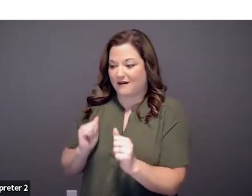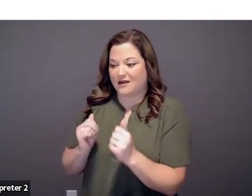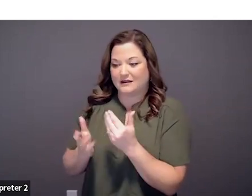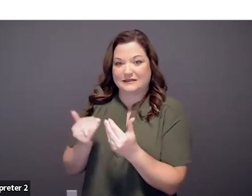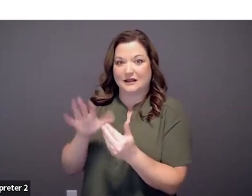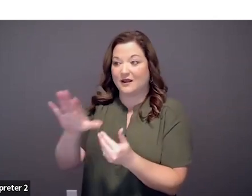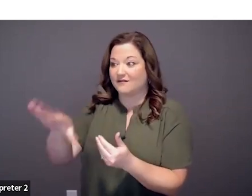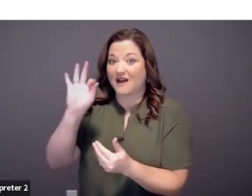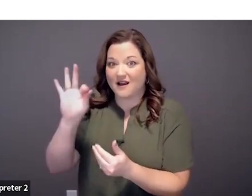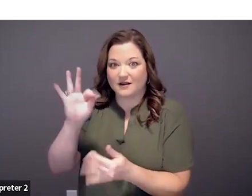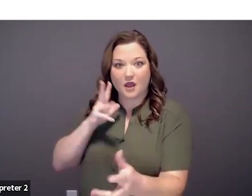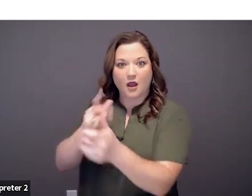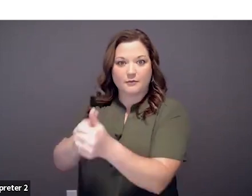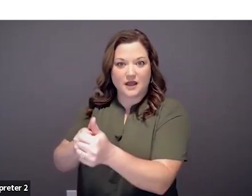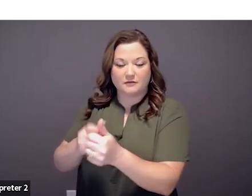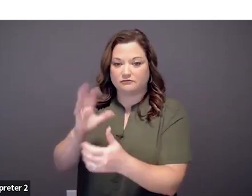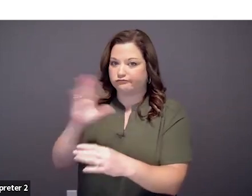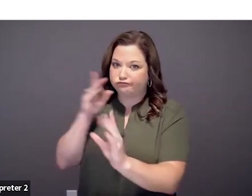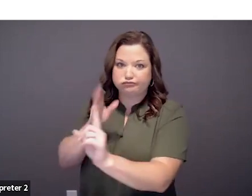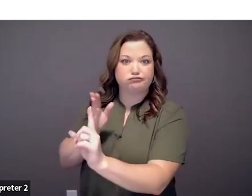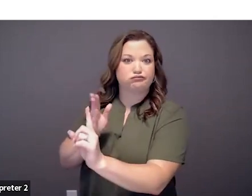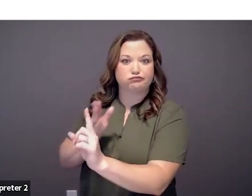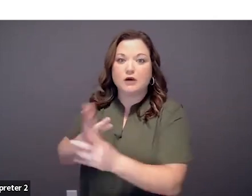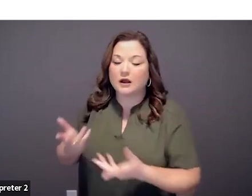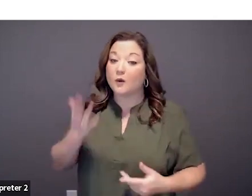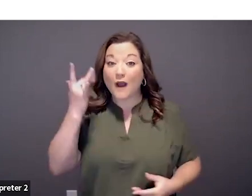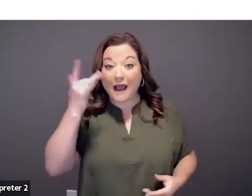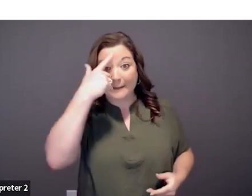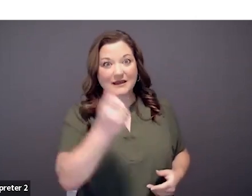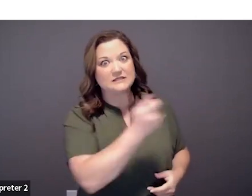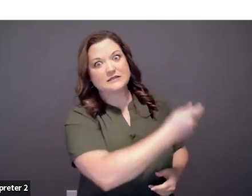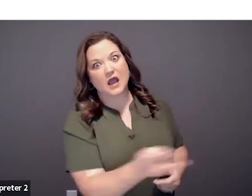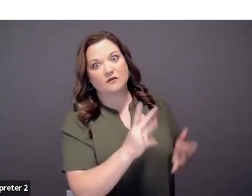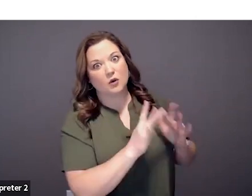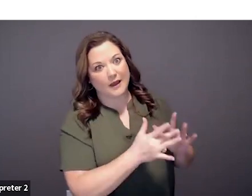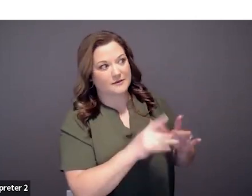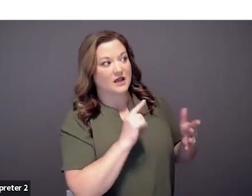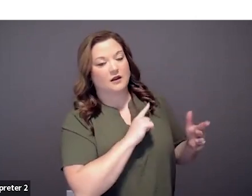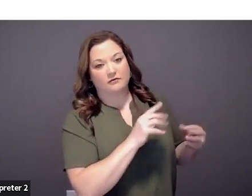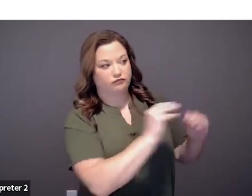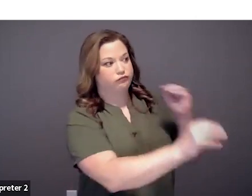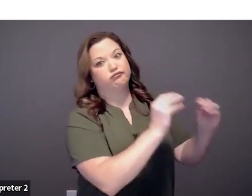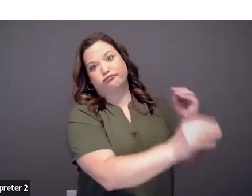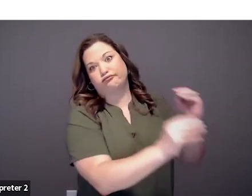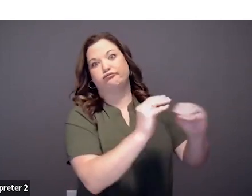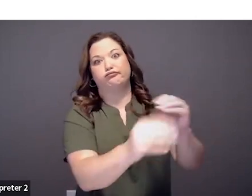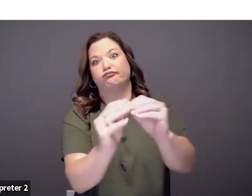The reason is I have had to fix numerous websites where someone put a form into one page